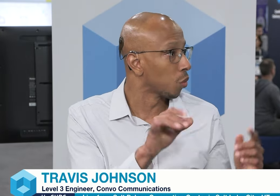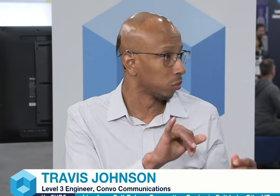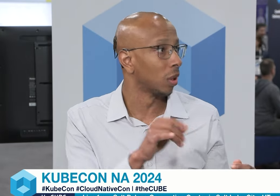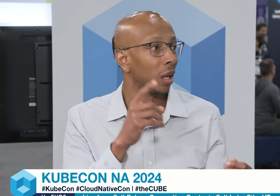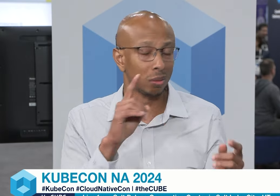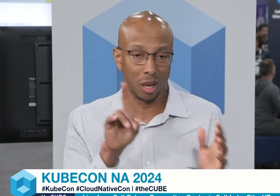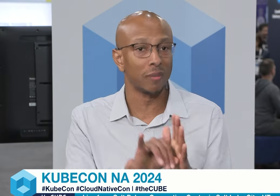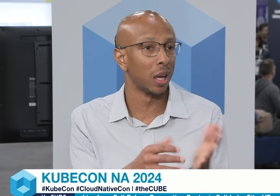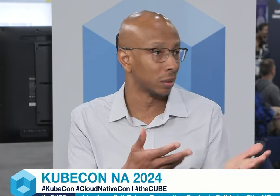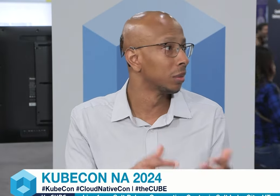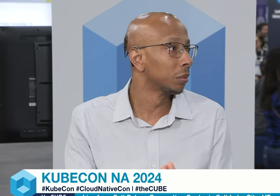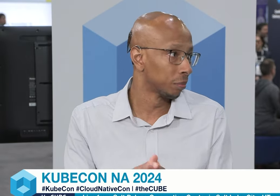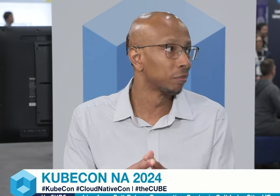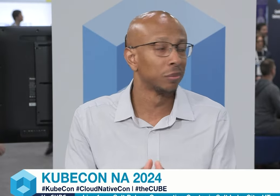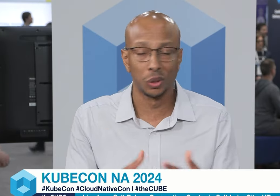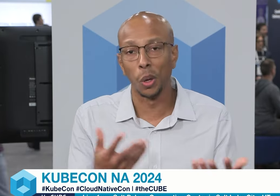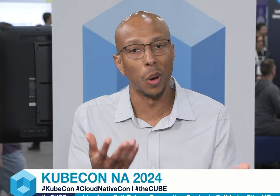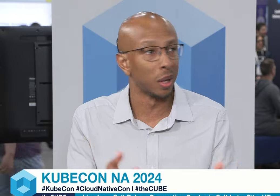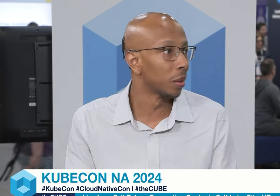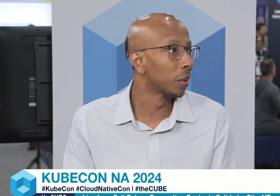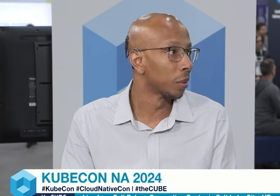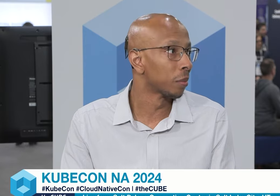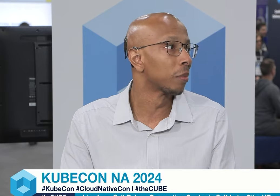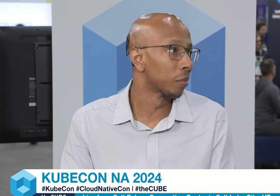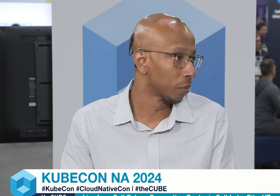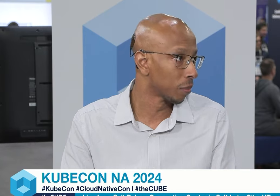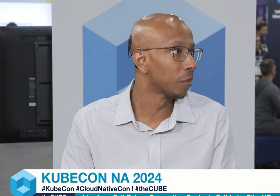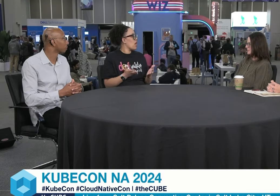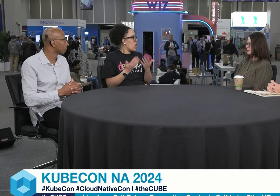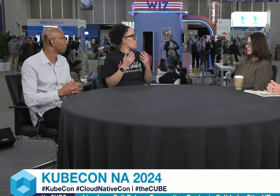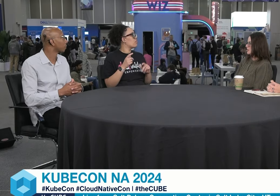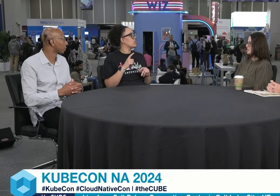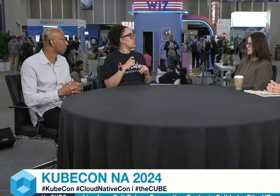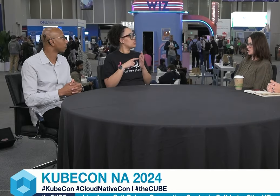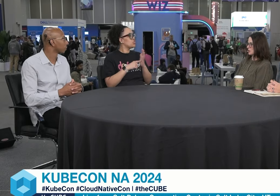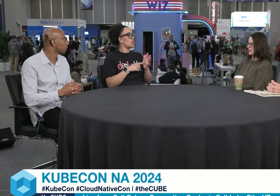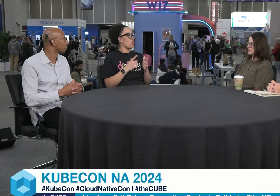but Destiny, you also identify as a deaf person primarily as well, right.